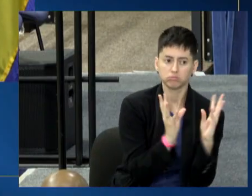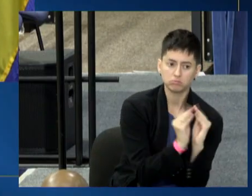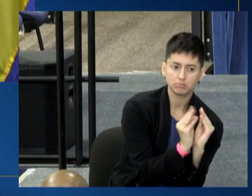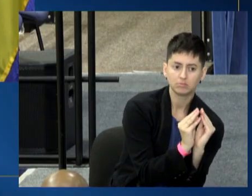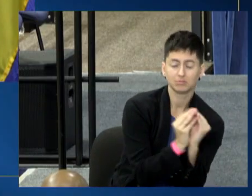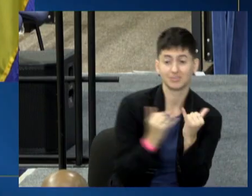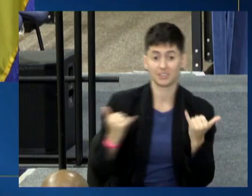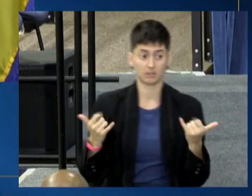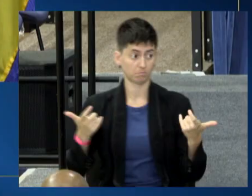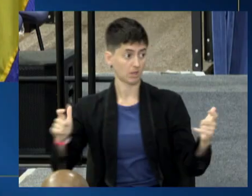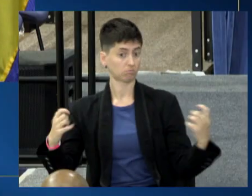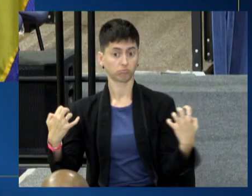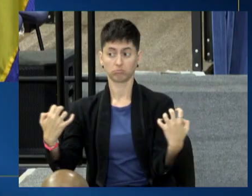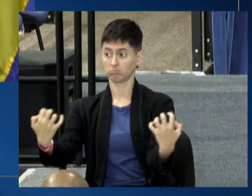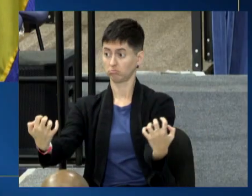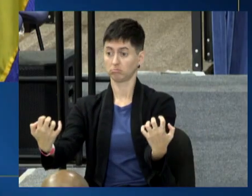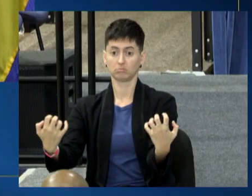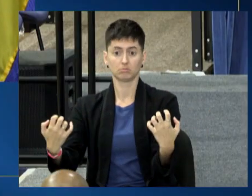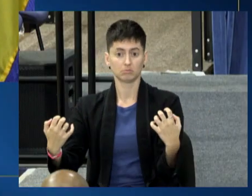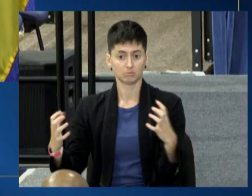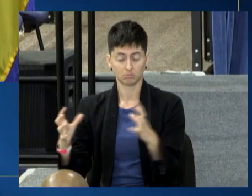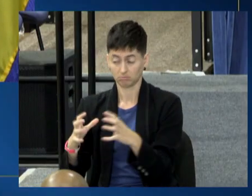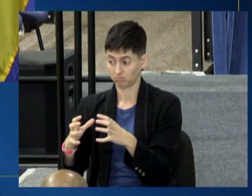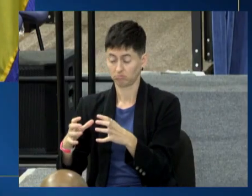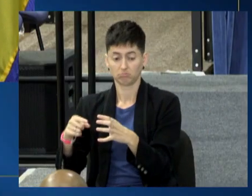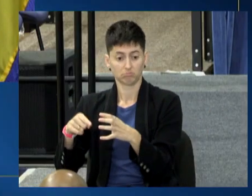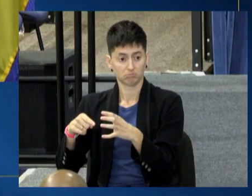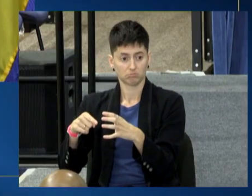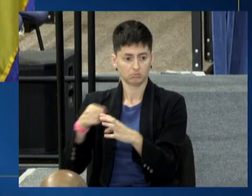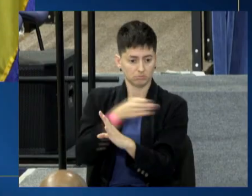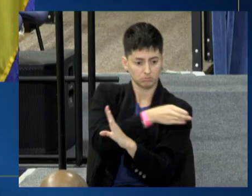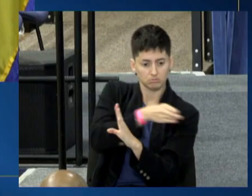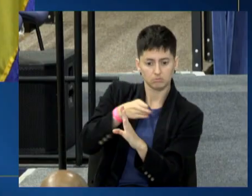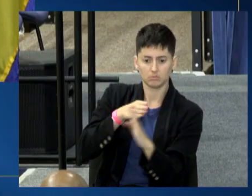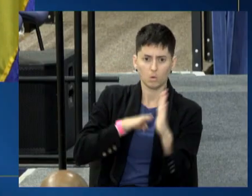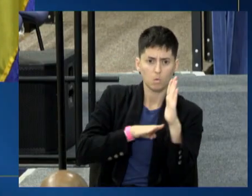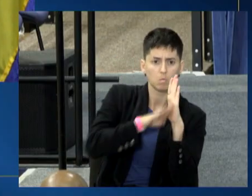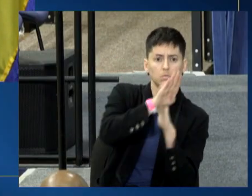strides through efforts like the health system core competencies guide to support equity and